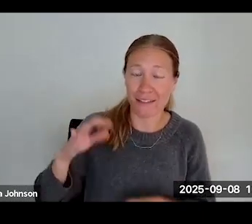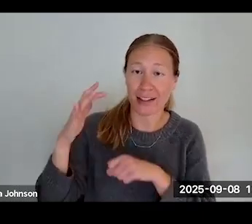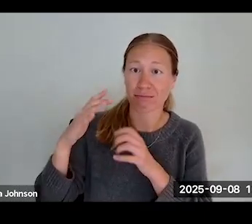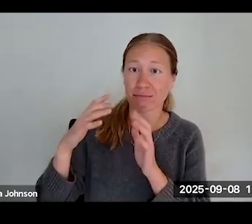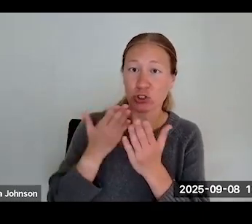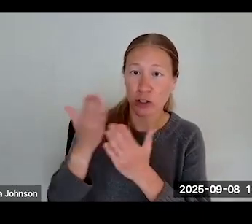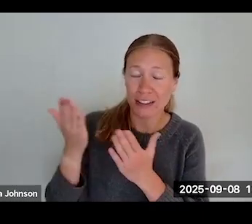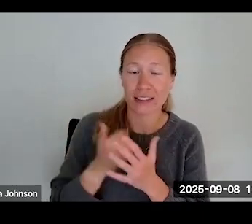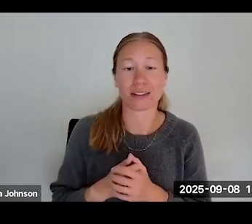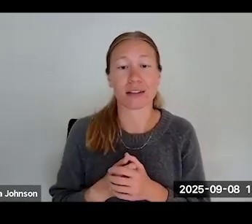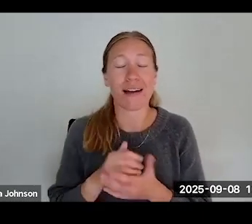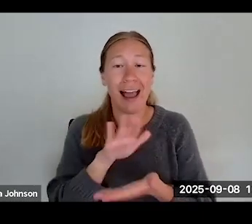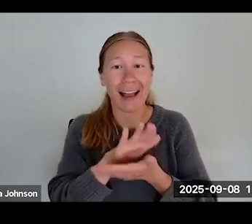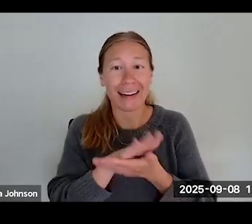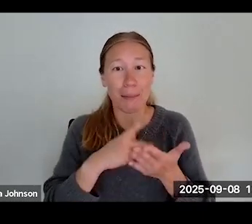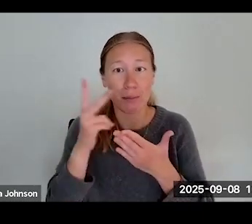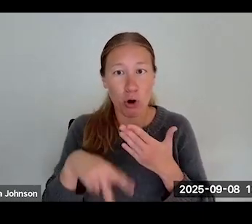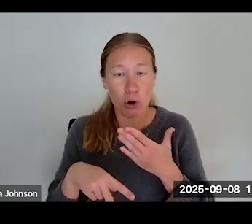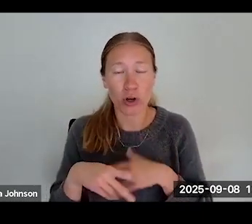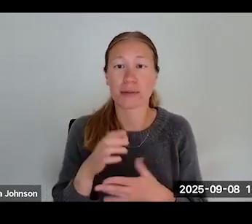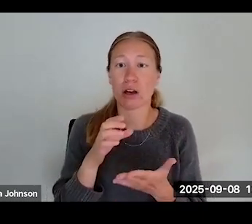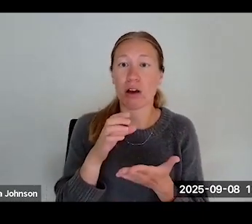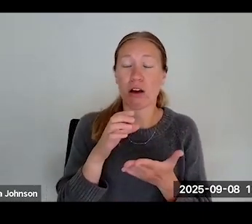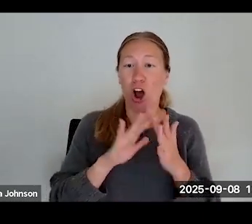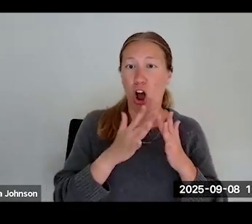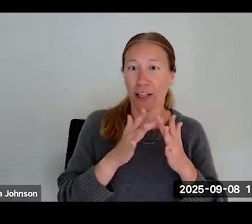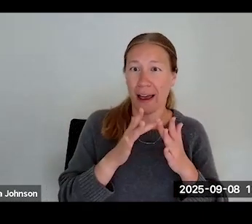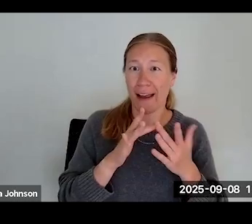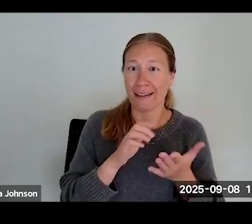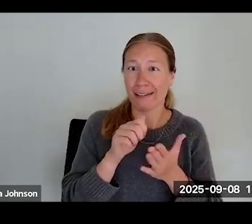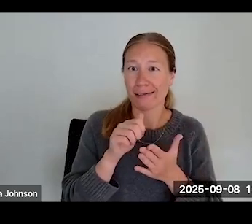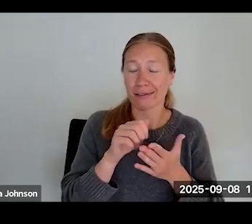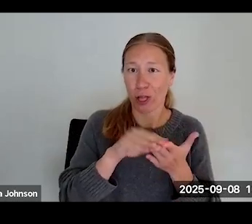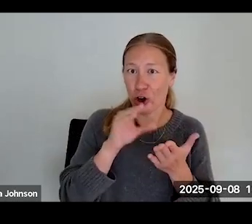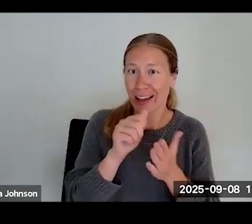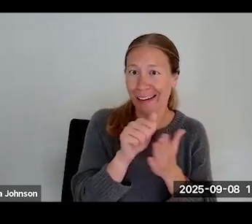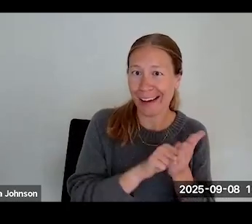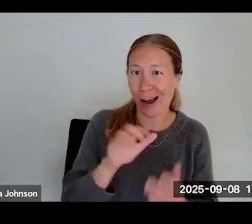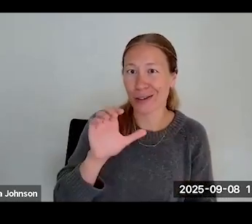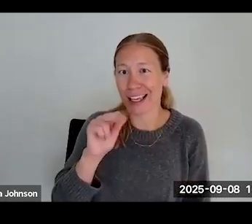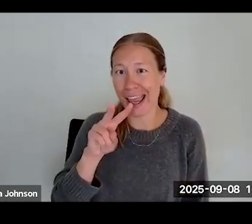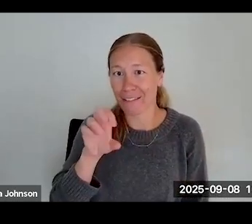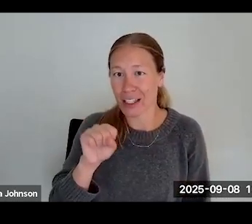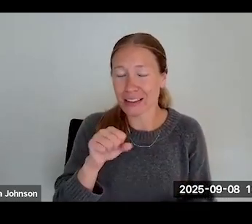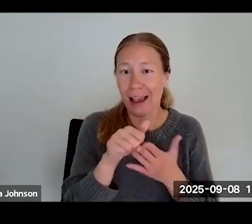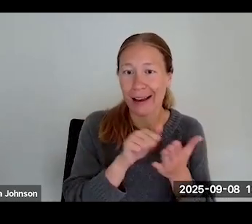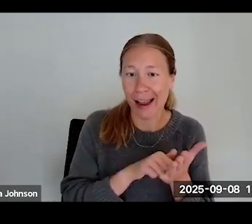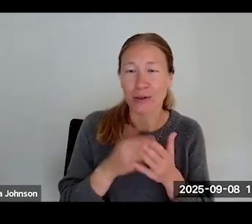academic programs, including our course portals and Canvas learning tool extensions, our public education programs.